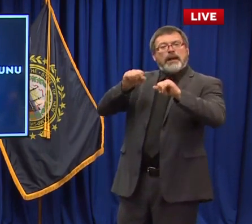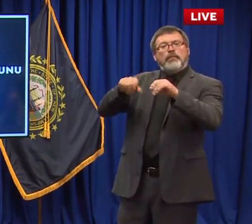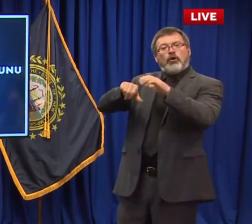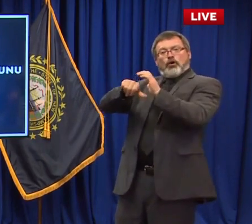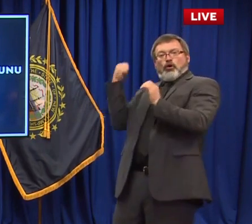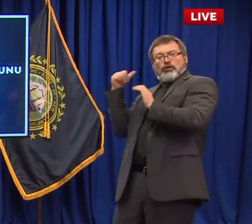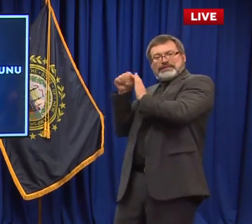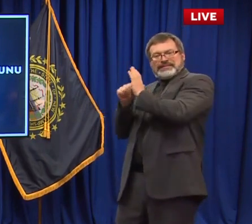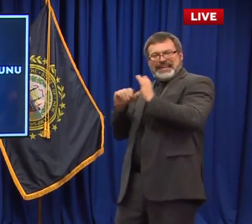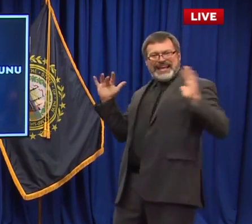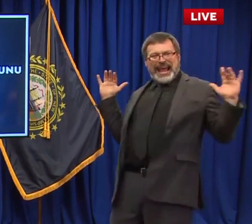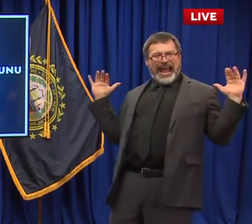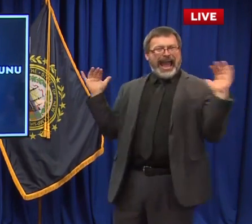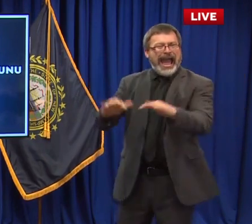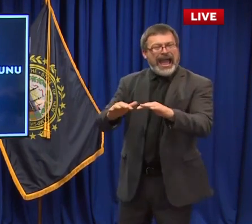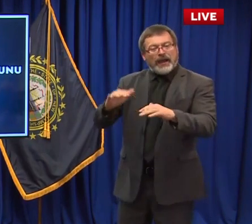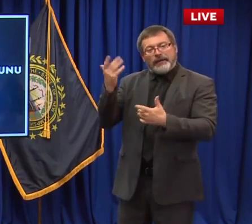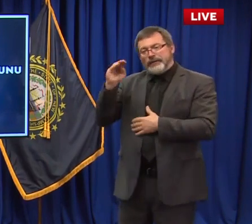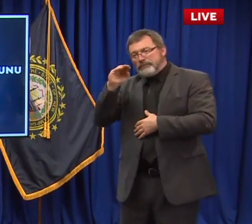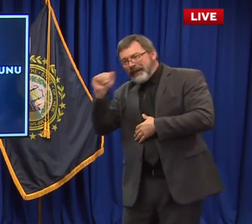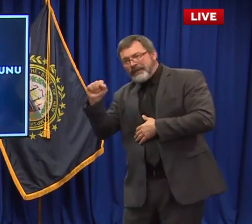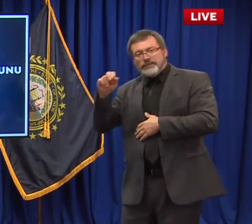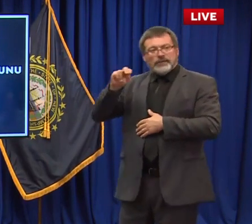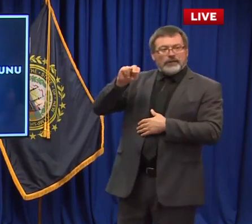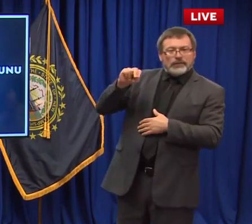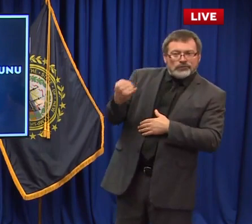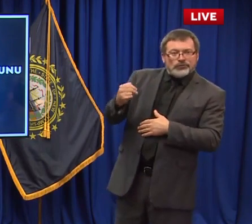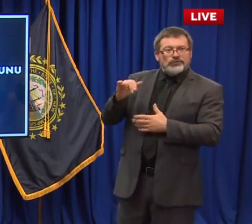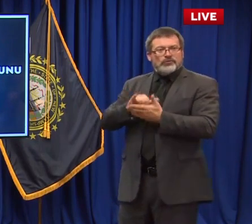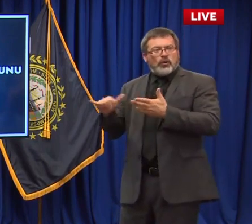I THINK ALL OF THE PROTESTS HAD THAT CHANCE.